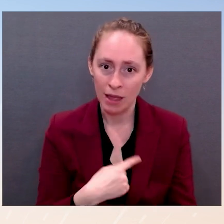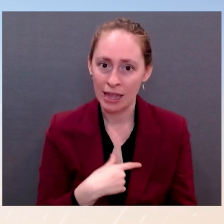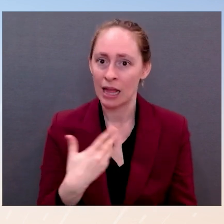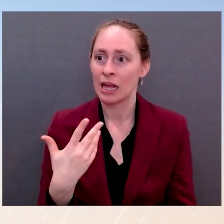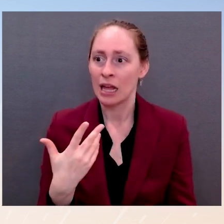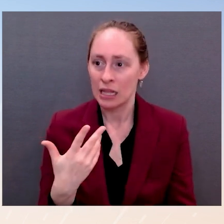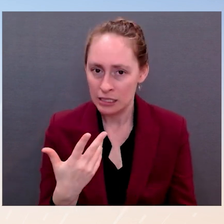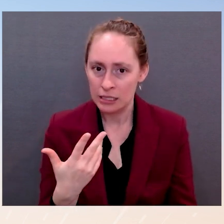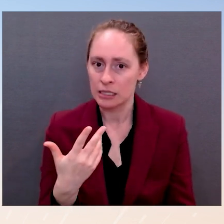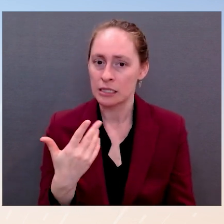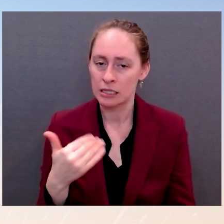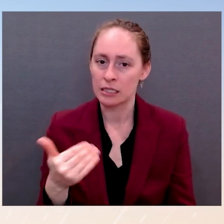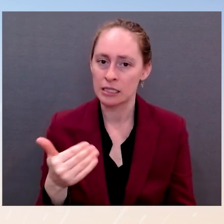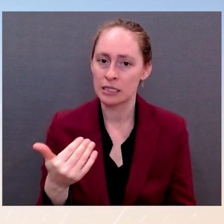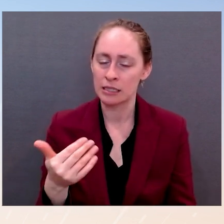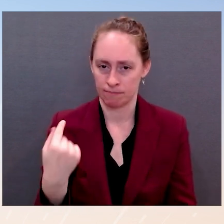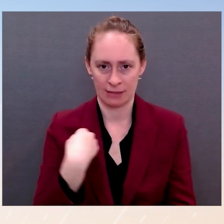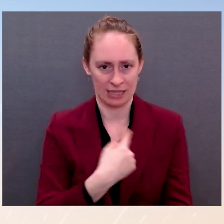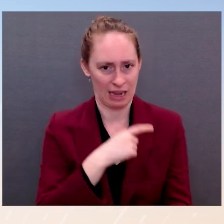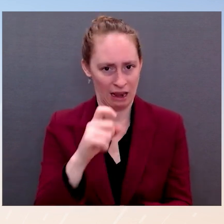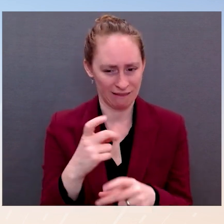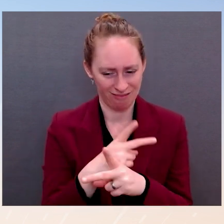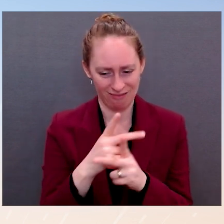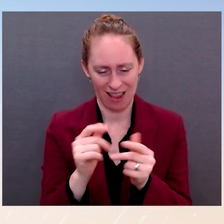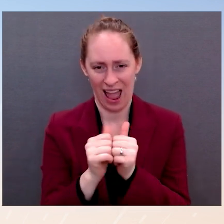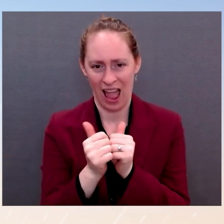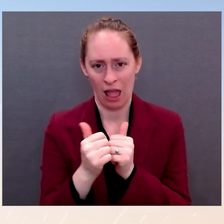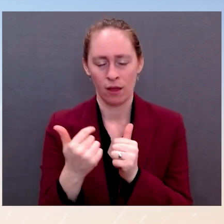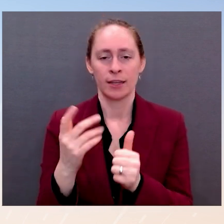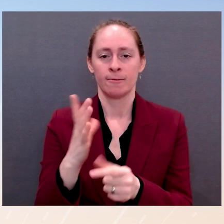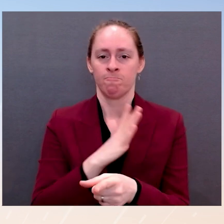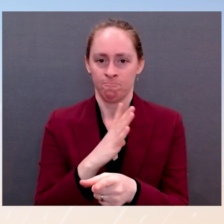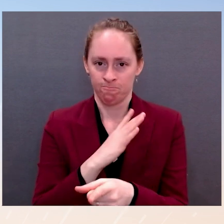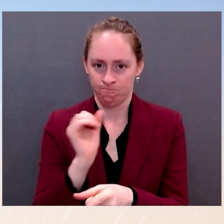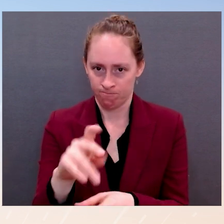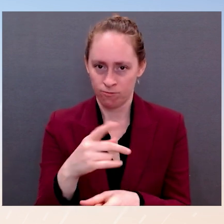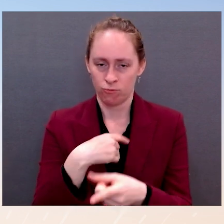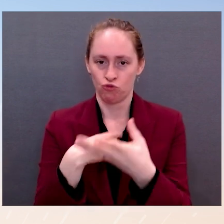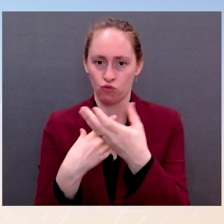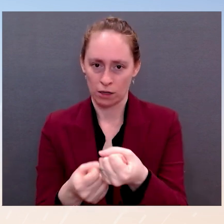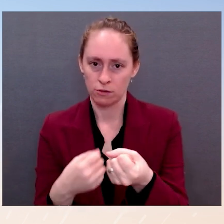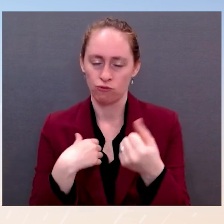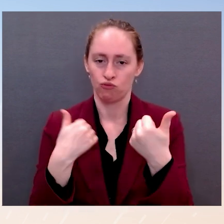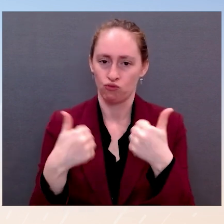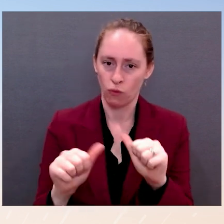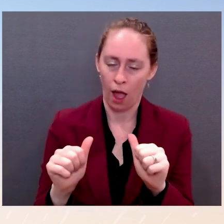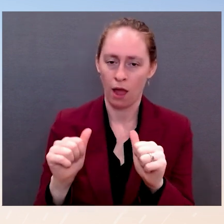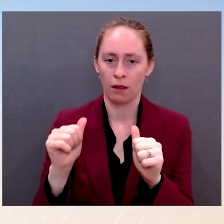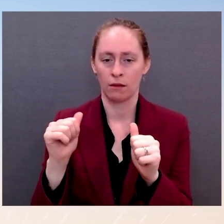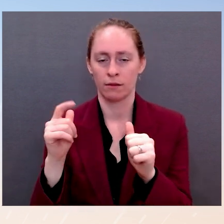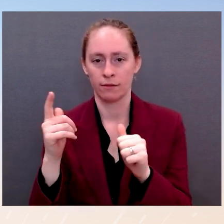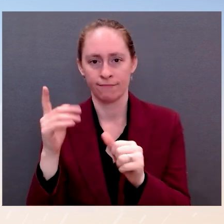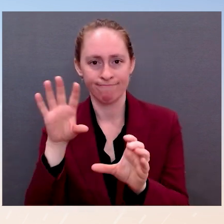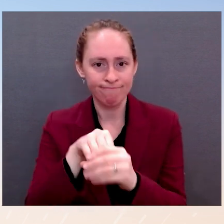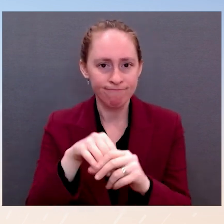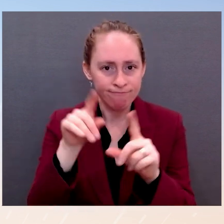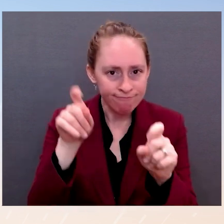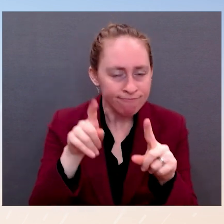We need not to be so mistrustful that we don't take advantage of the incredible advances so in endometrial cancer.